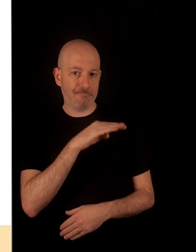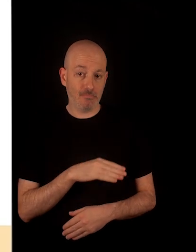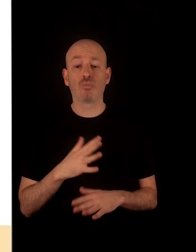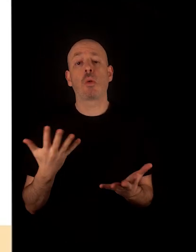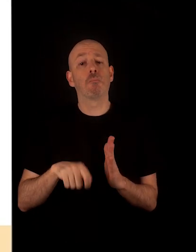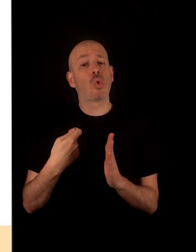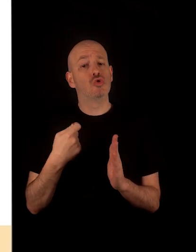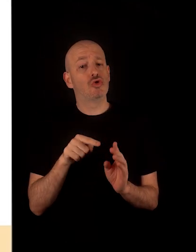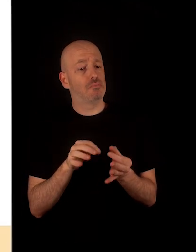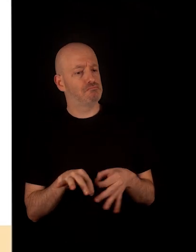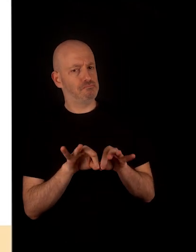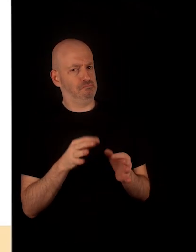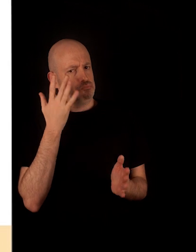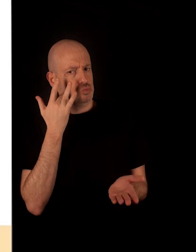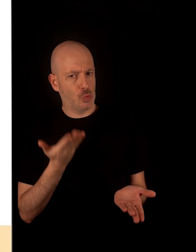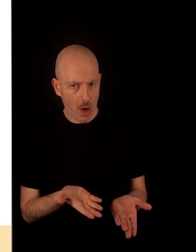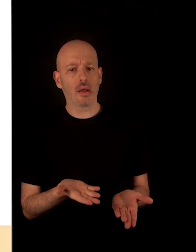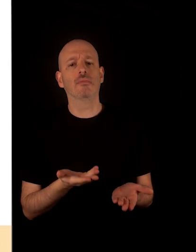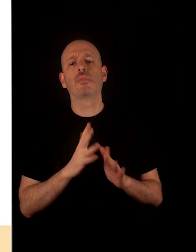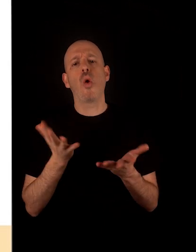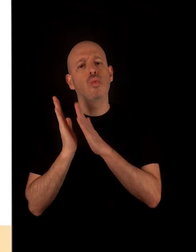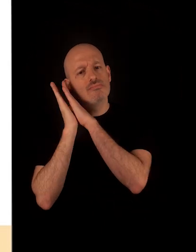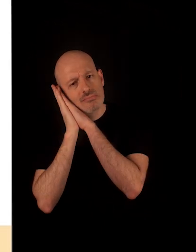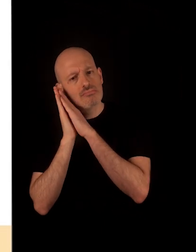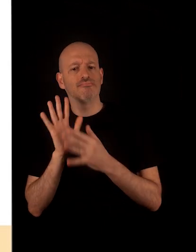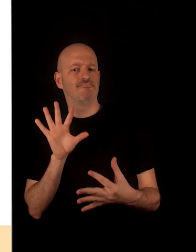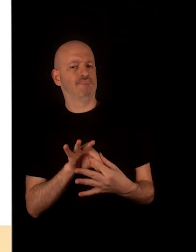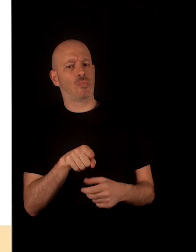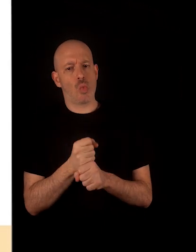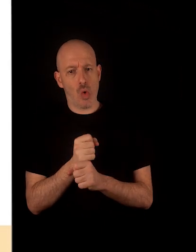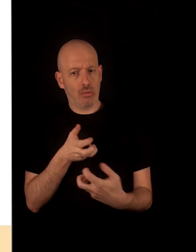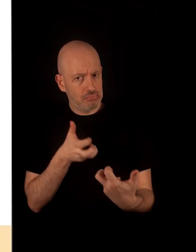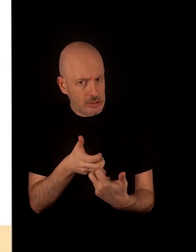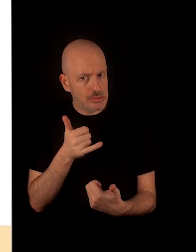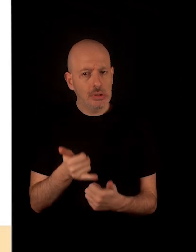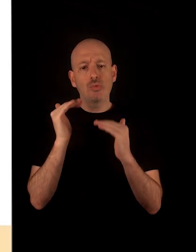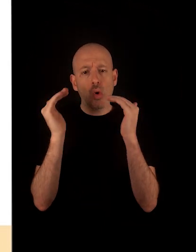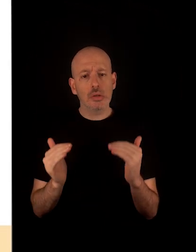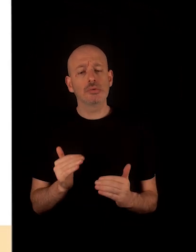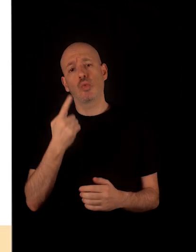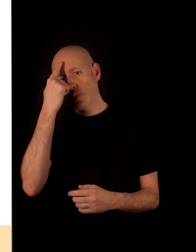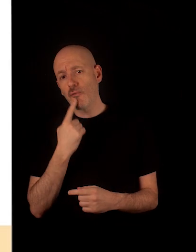and cultural professionals to take part in the residency. They can be from different countries, different educational